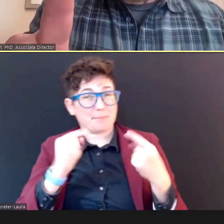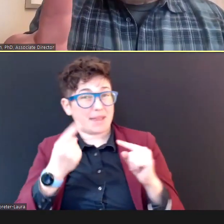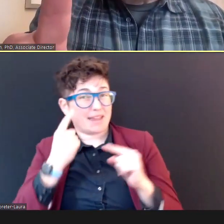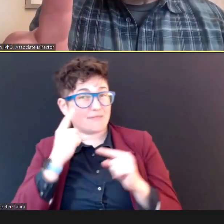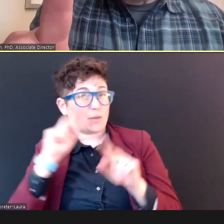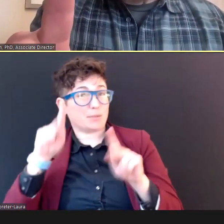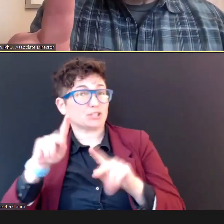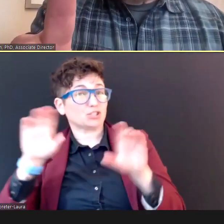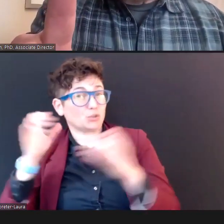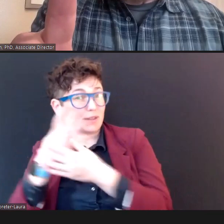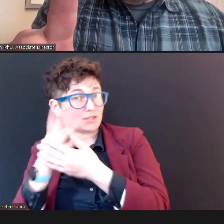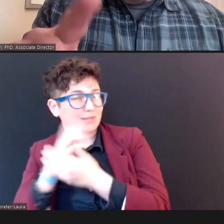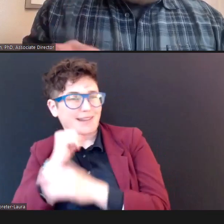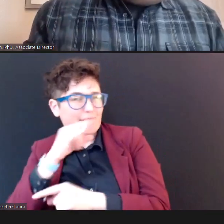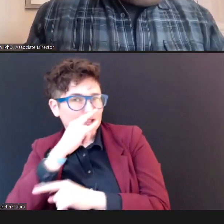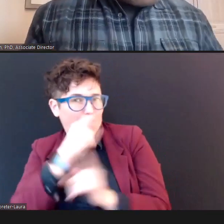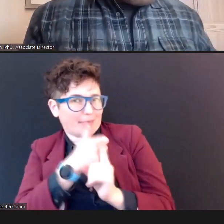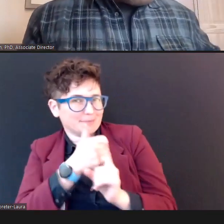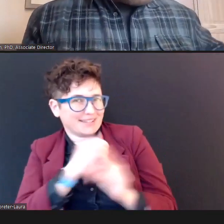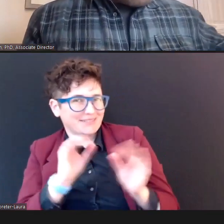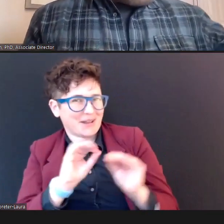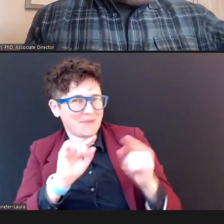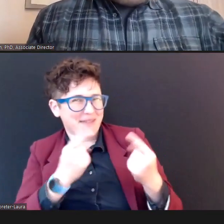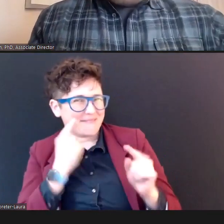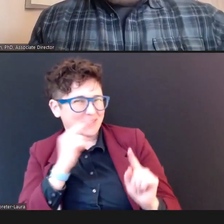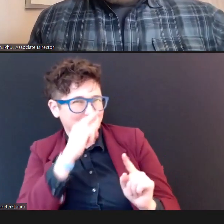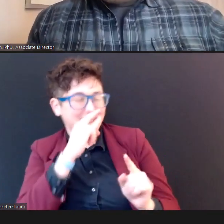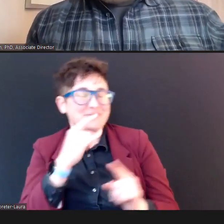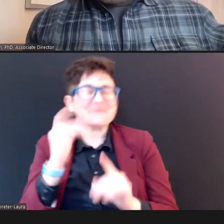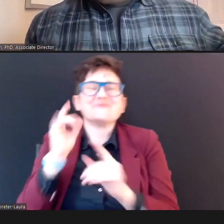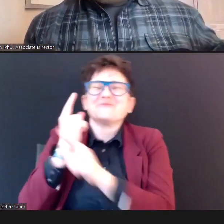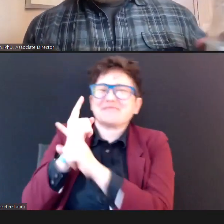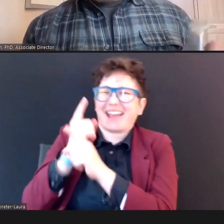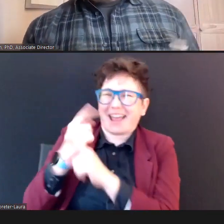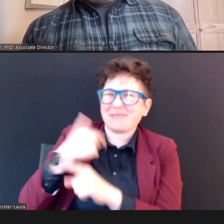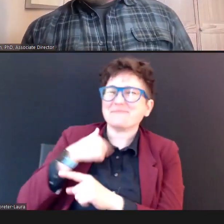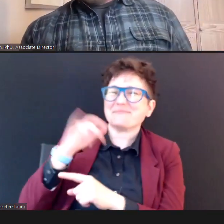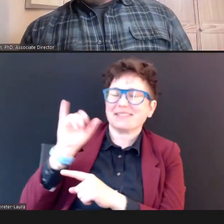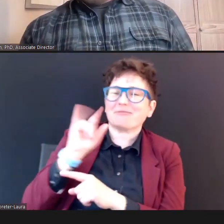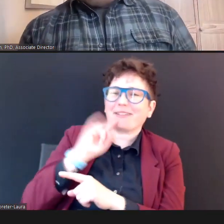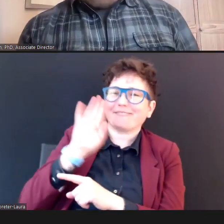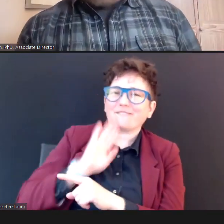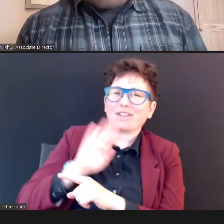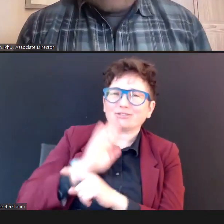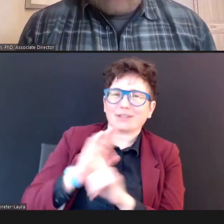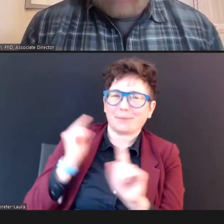child exactly for for me is the screener this is the frustrating I should call it